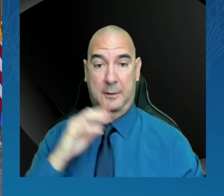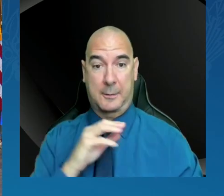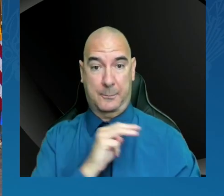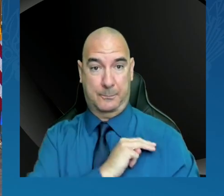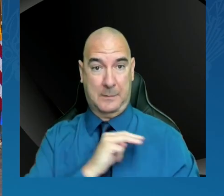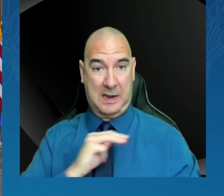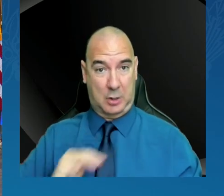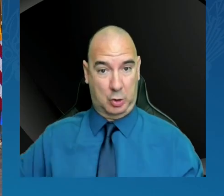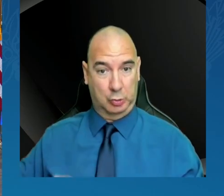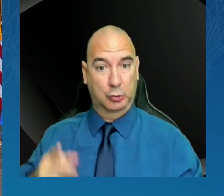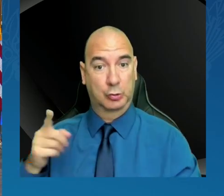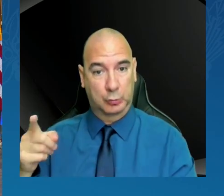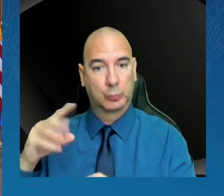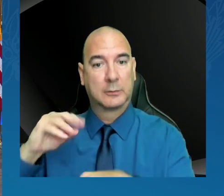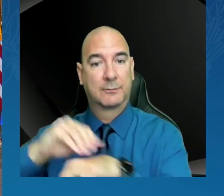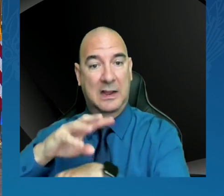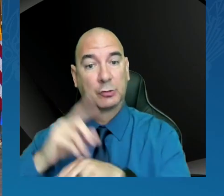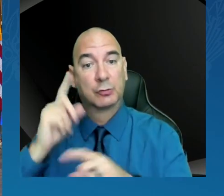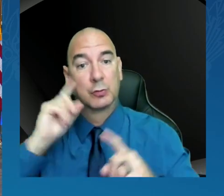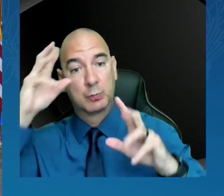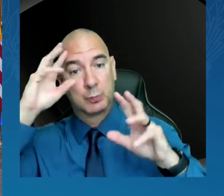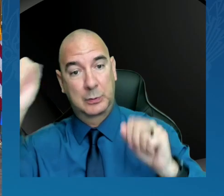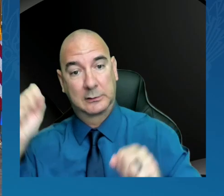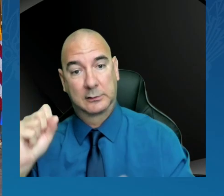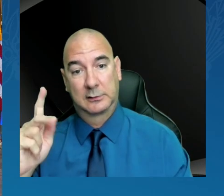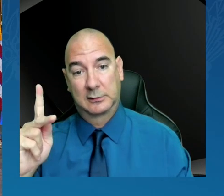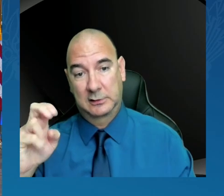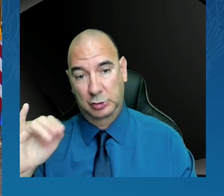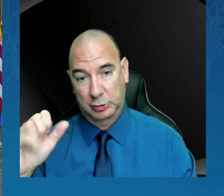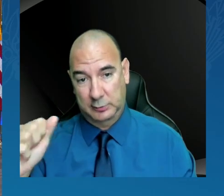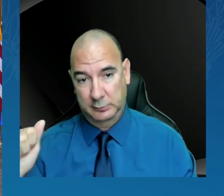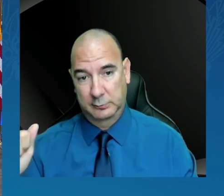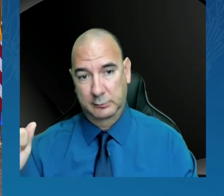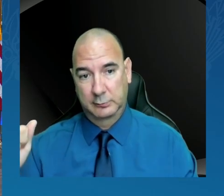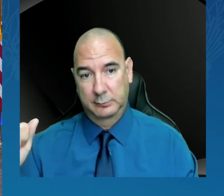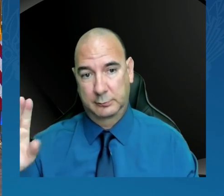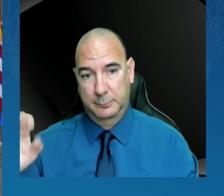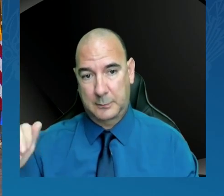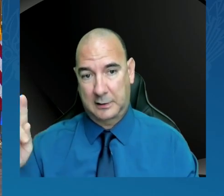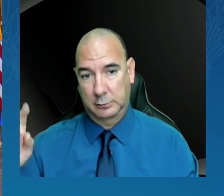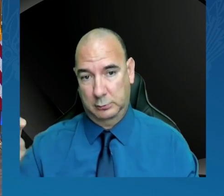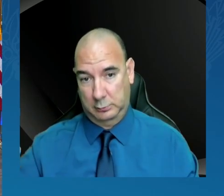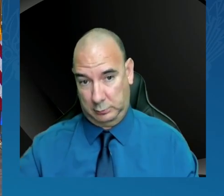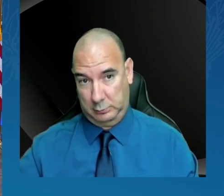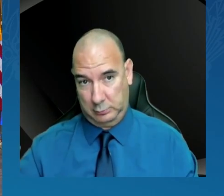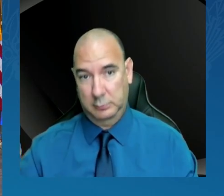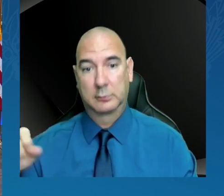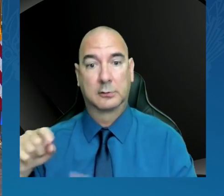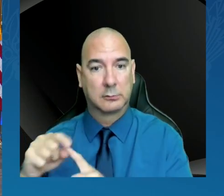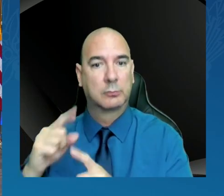as well as the national economic adviser, Brian Deese. I'll just finally say that